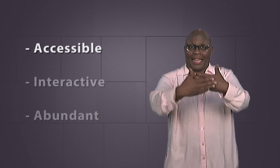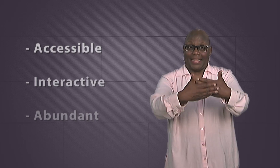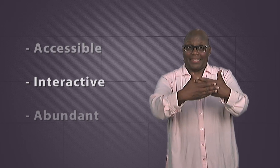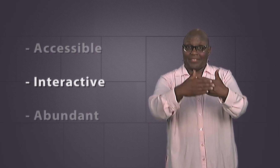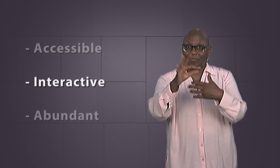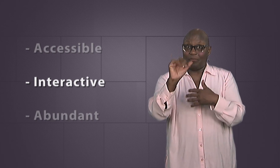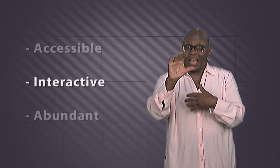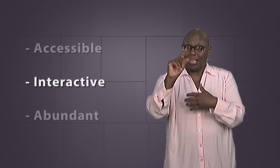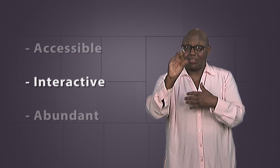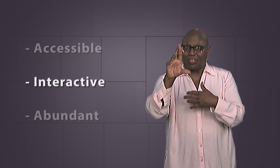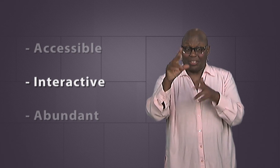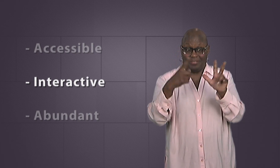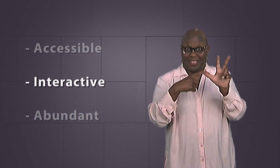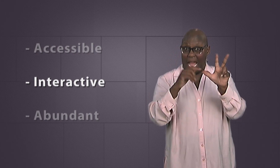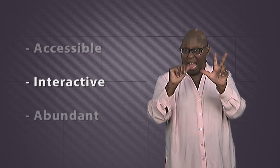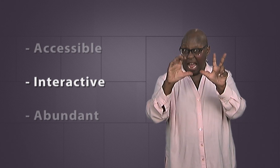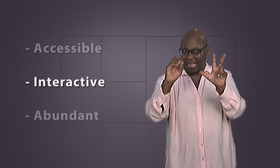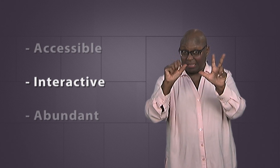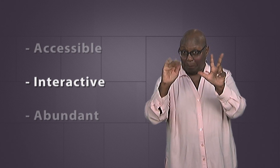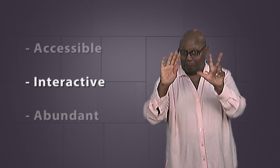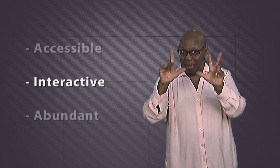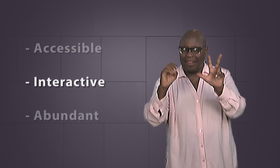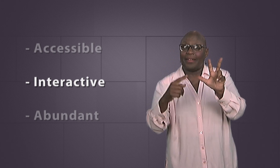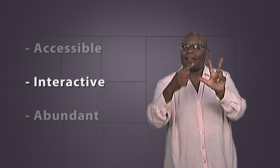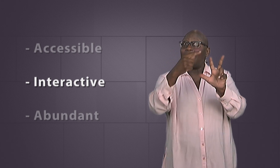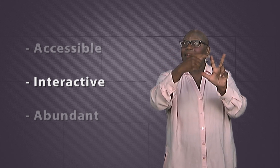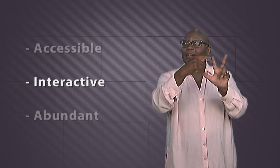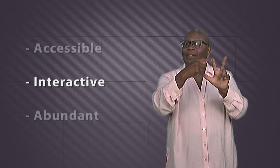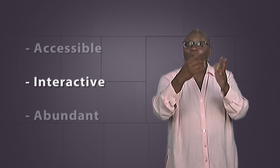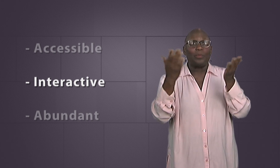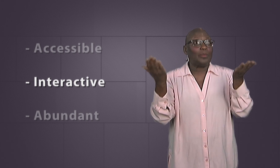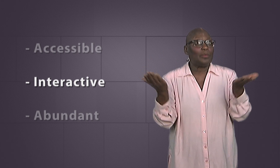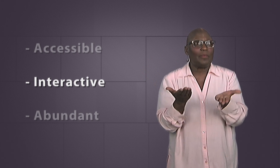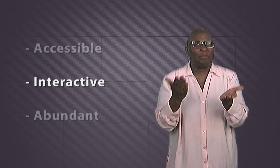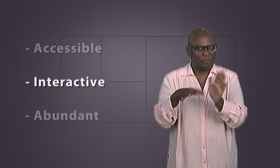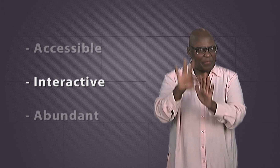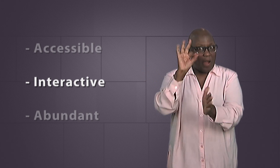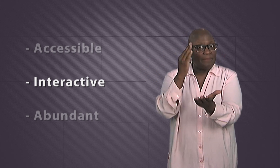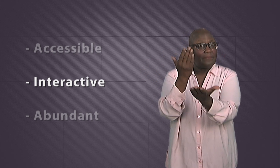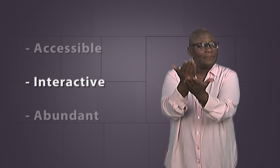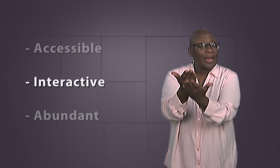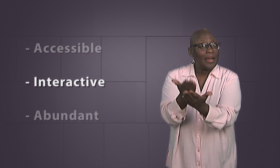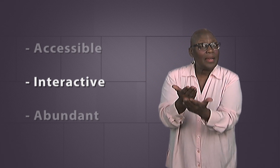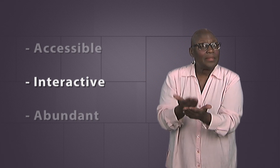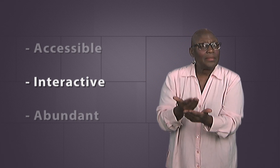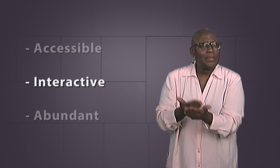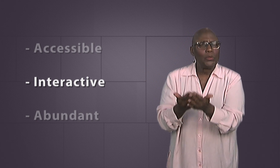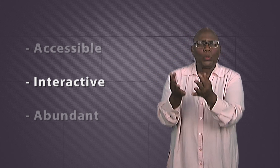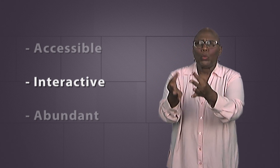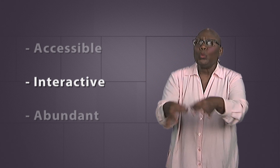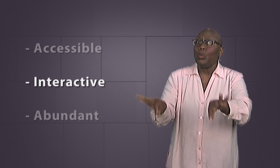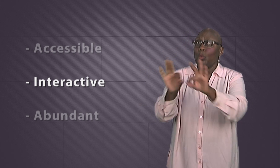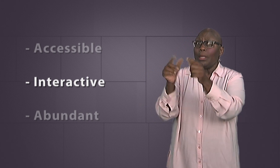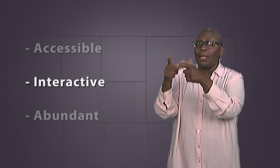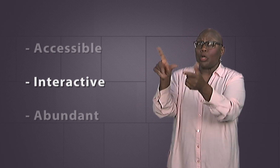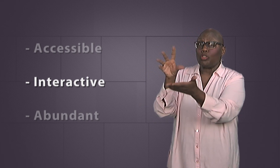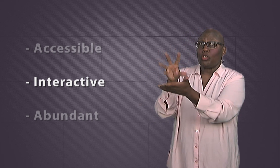Following accessible, the next factor found in evidence as being critical to language learning